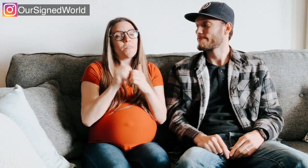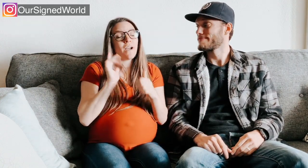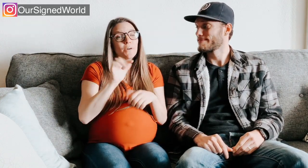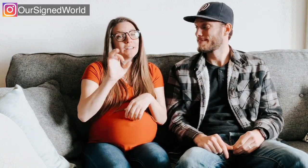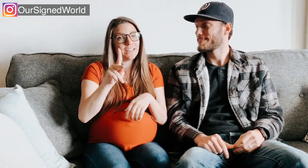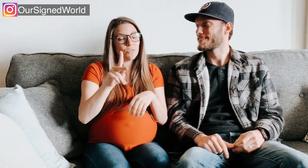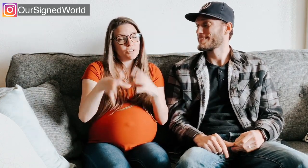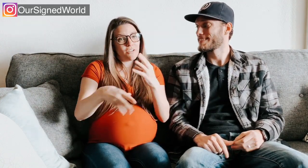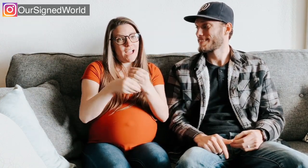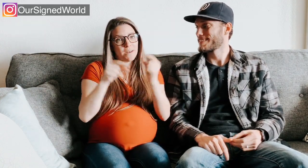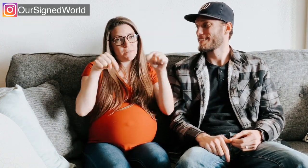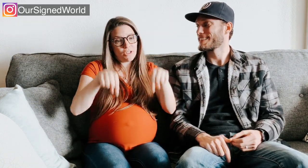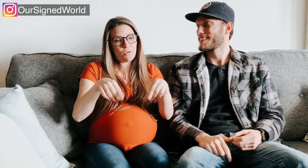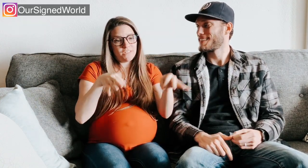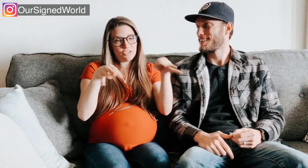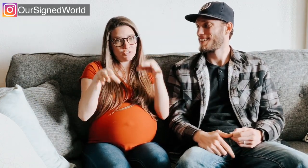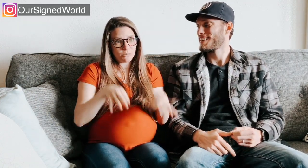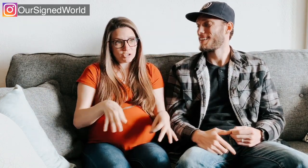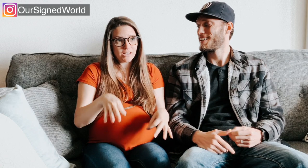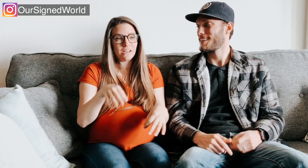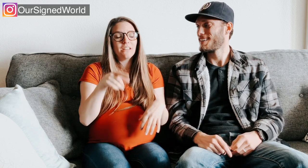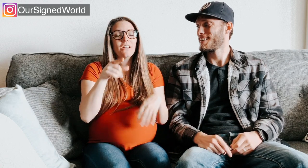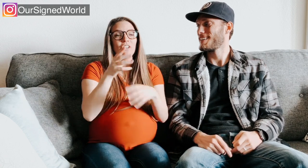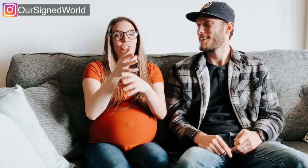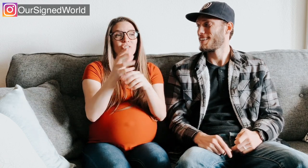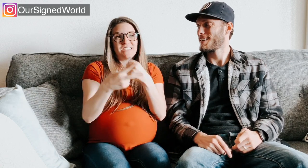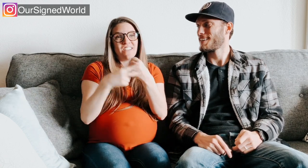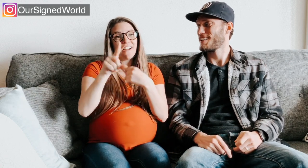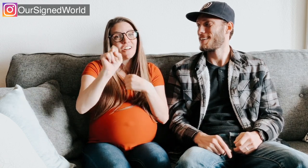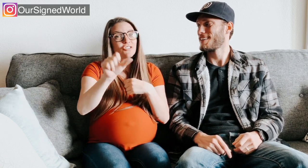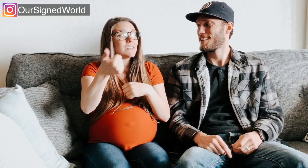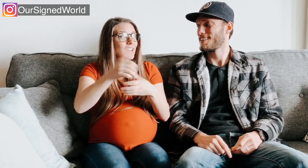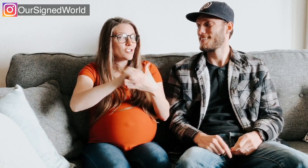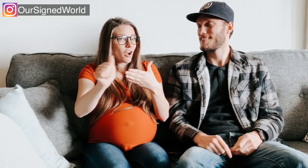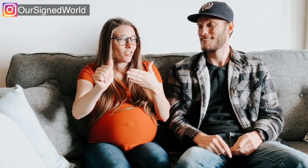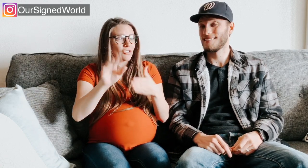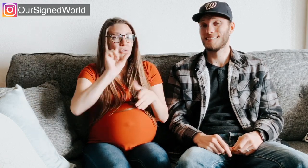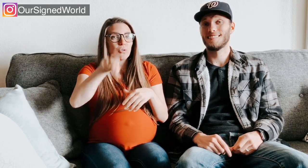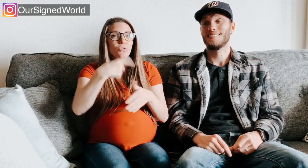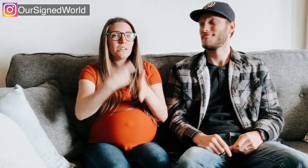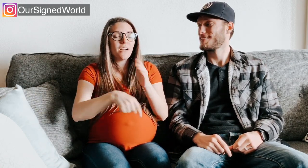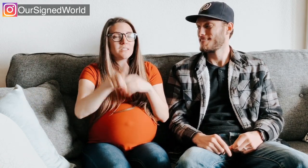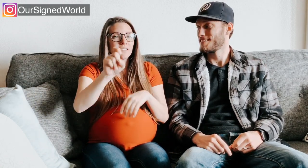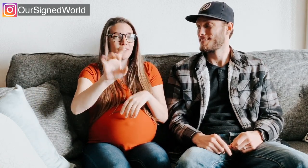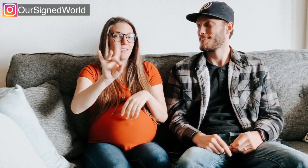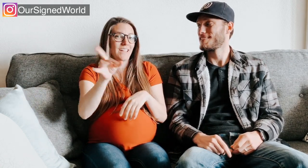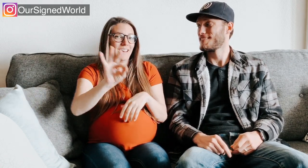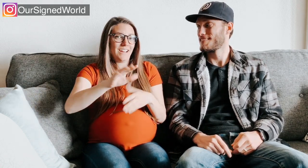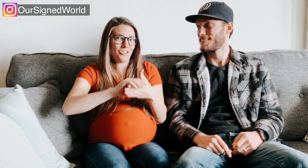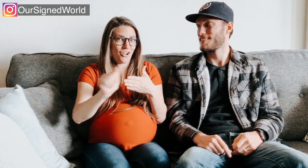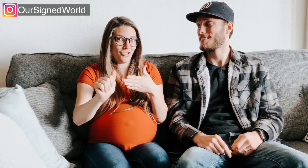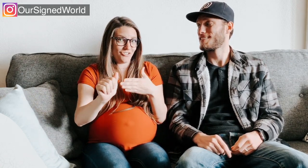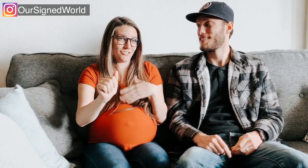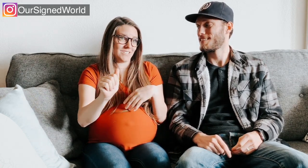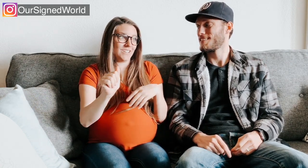So with our link, which I'll add below, in the description, you'll save $110. It will only cost you $189.